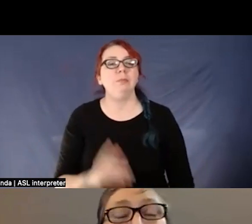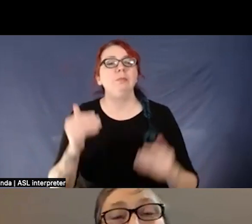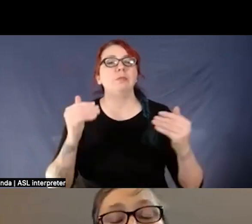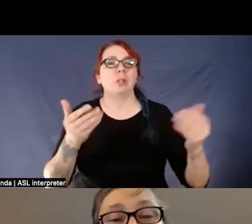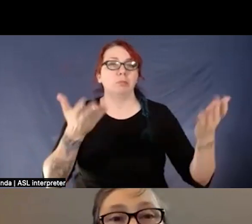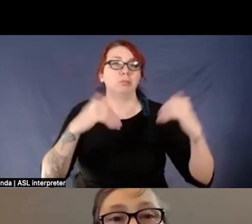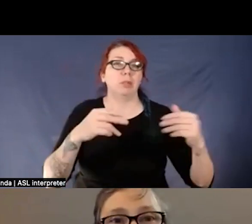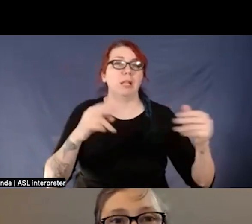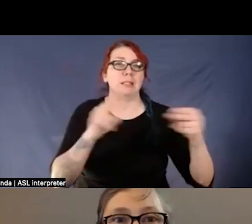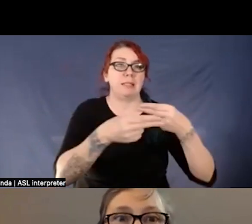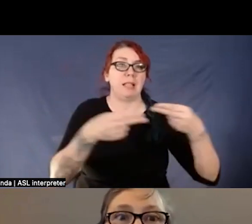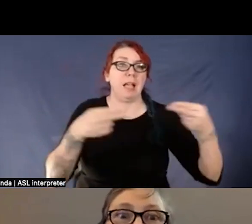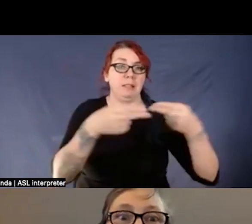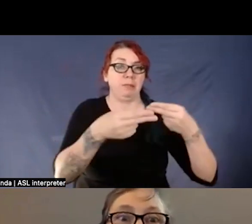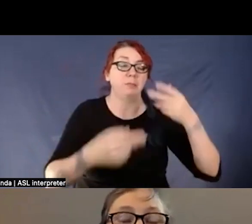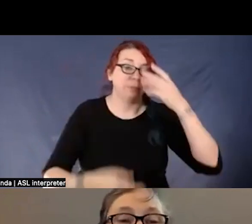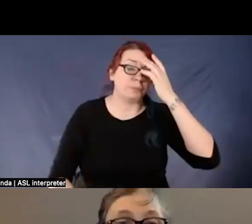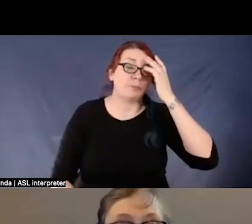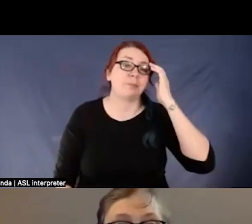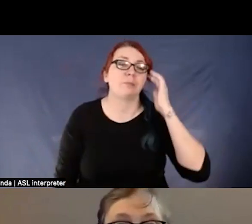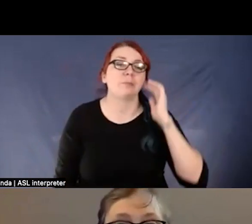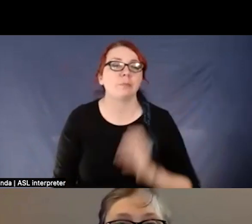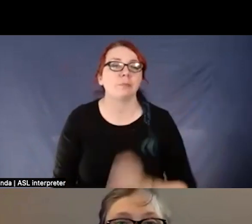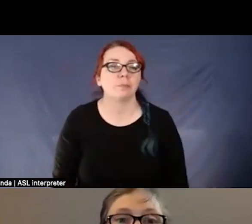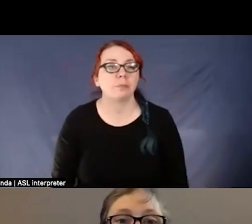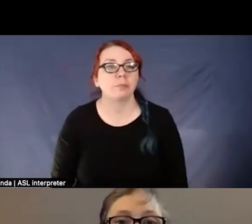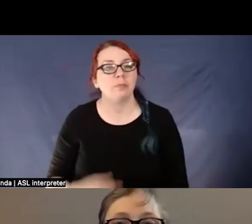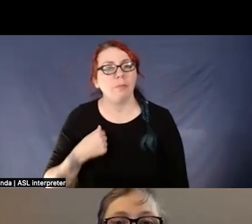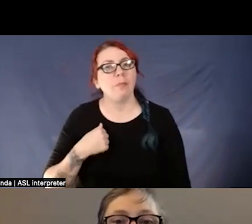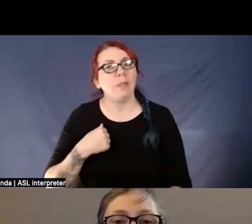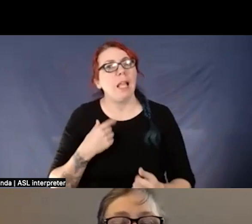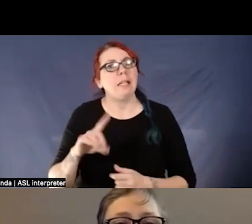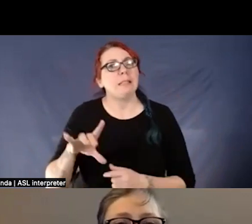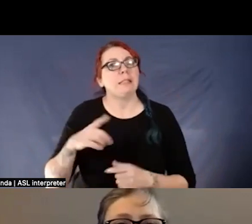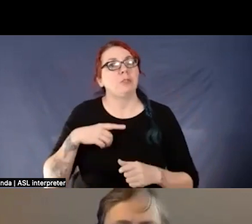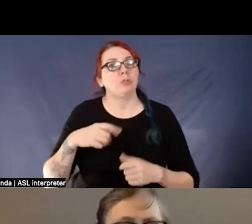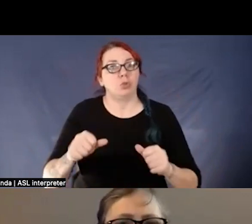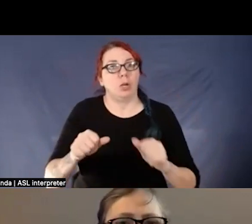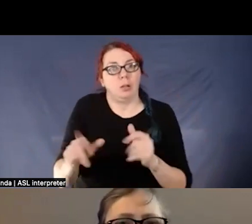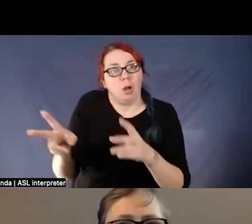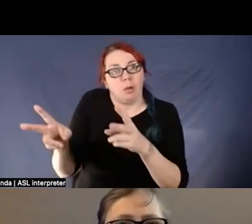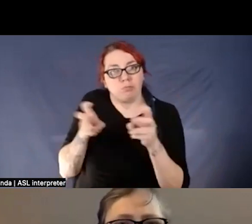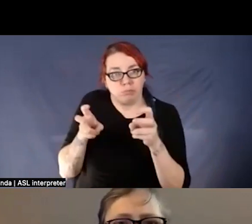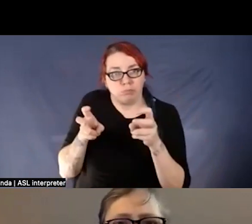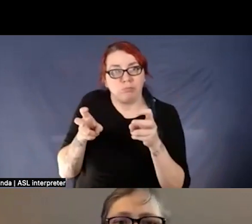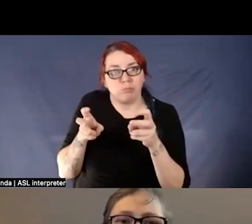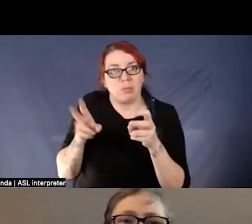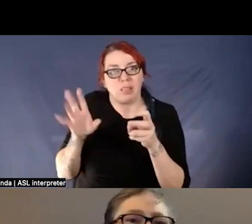really hard for me to pull very many screenshots to share because we use it so intensively and some